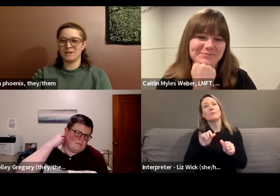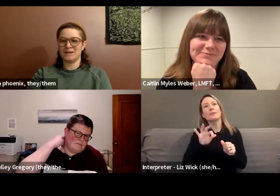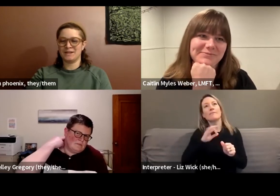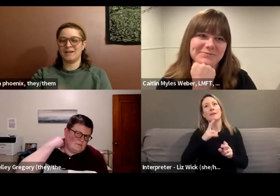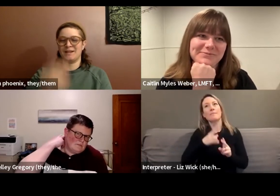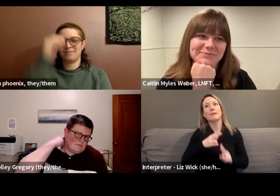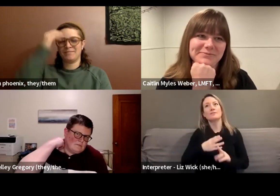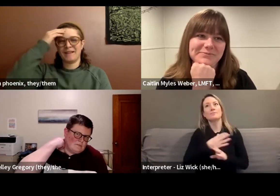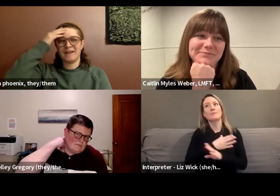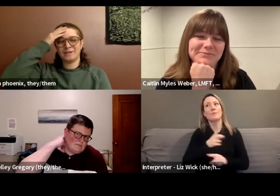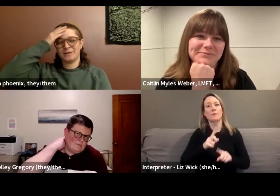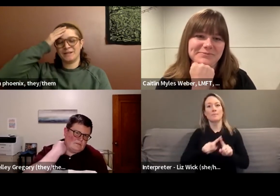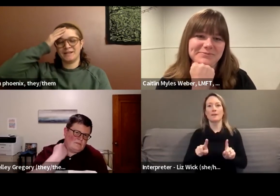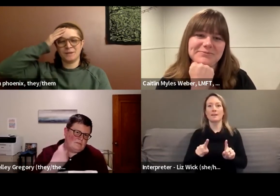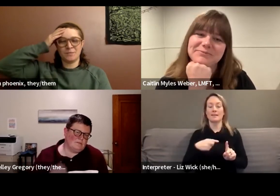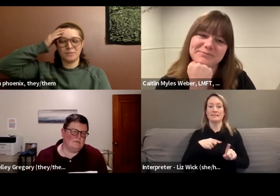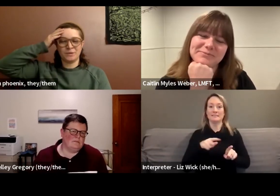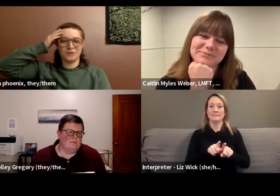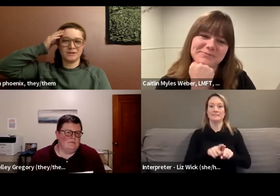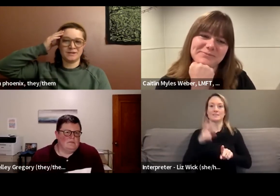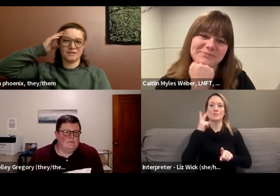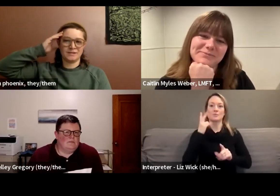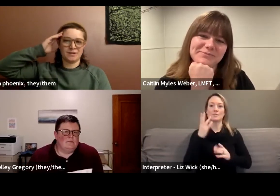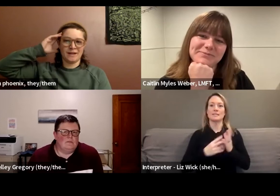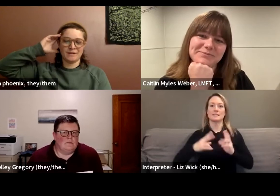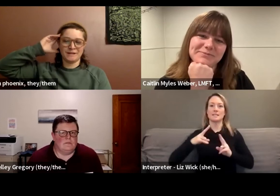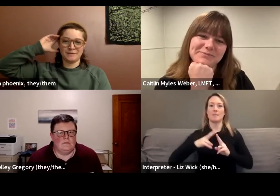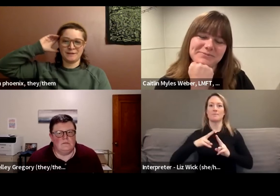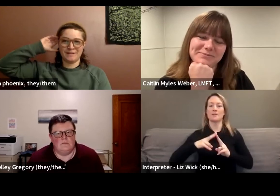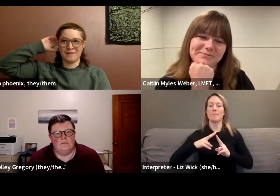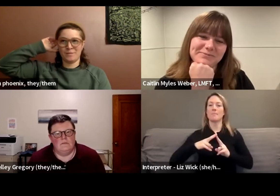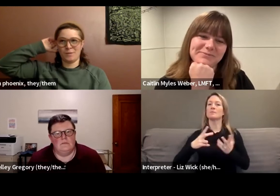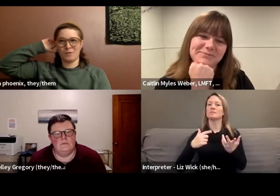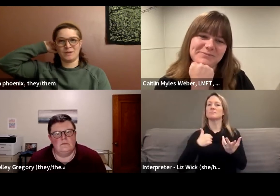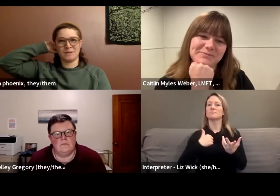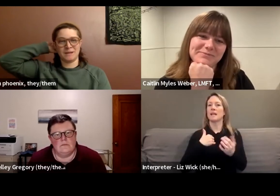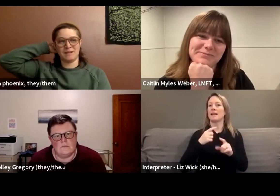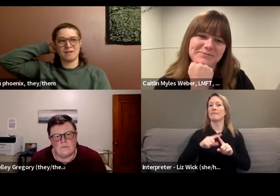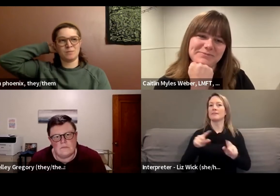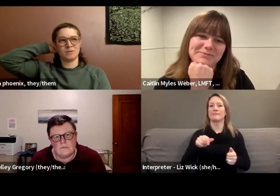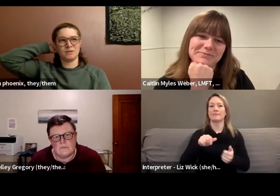but I also see some couples, so I have a different approach when I'm seeing couples,